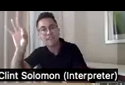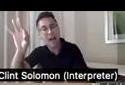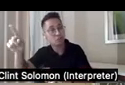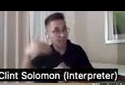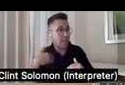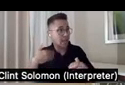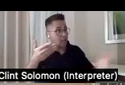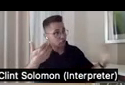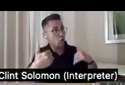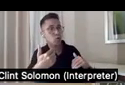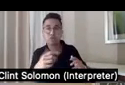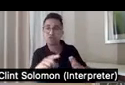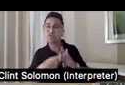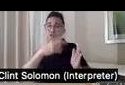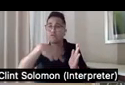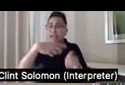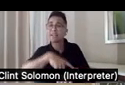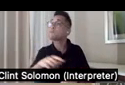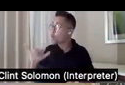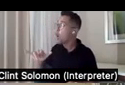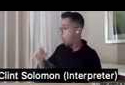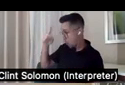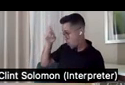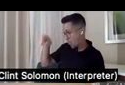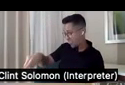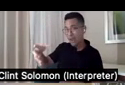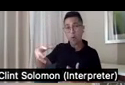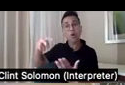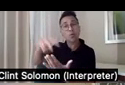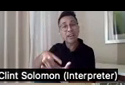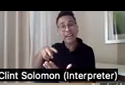and then you'll know oh they want to revisit this memory then from before